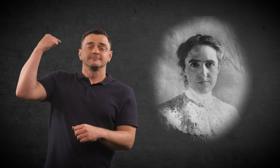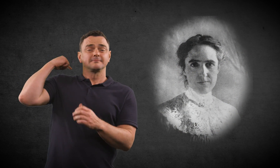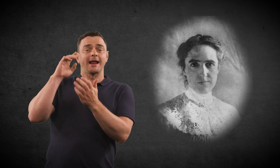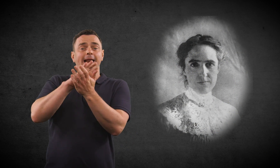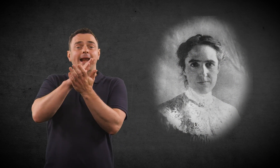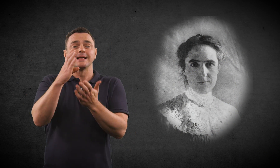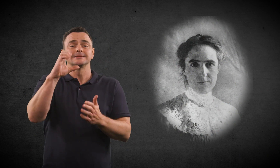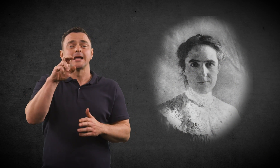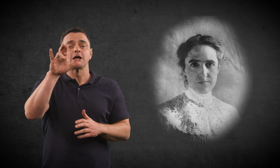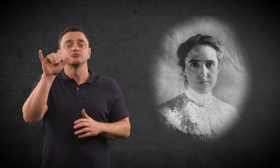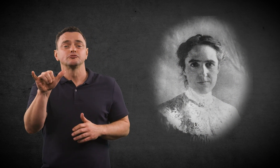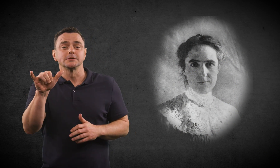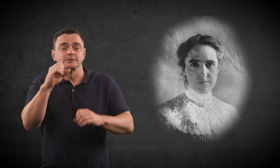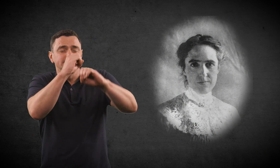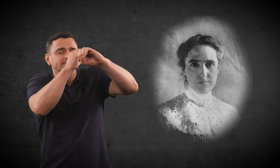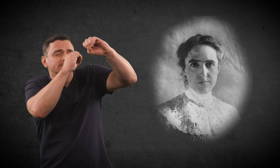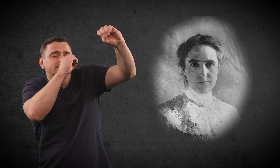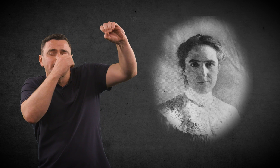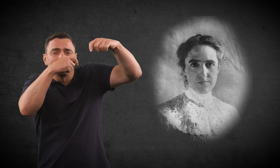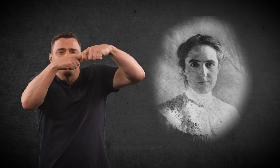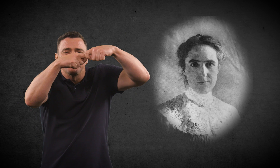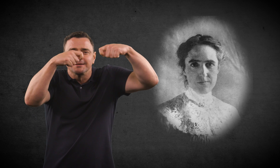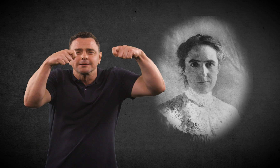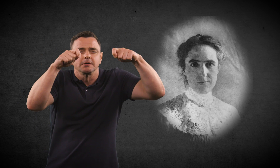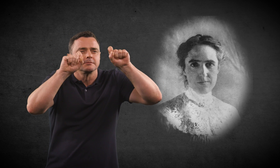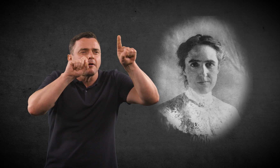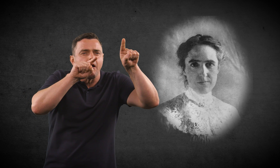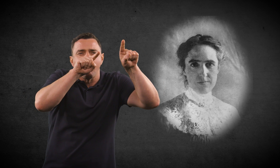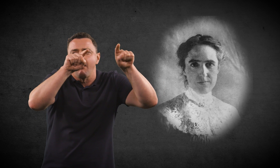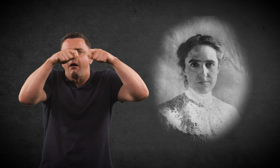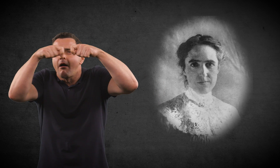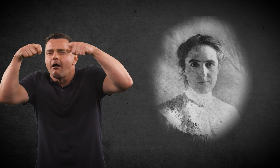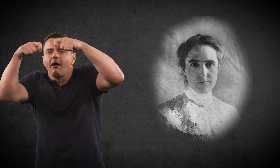Back in the 19th Century, an incredible Deaf female astronomer